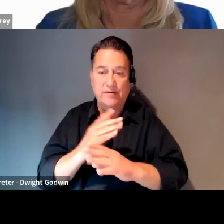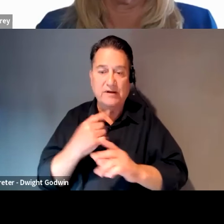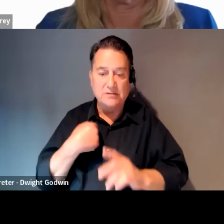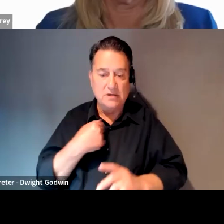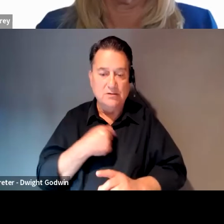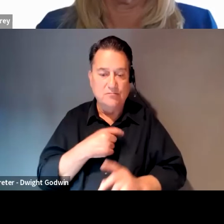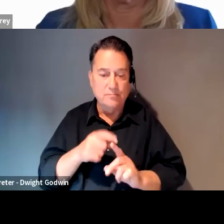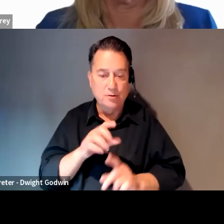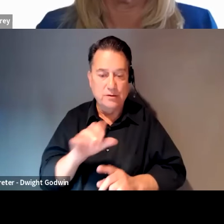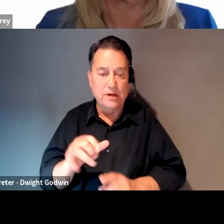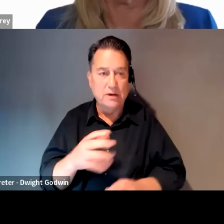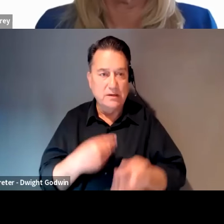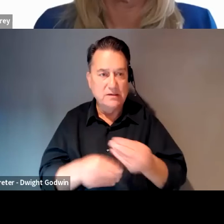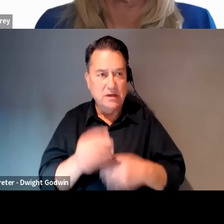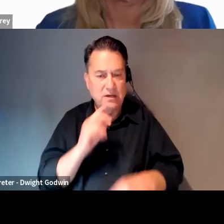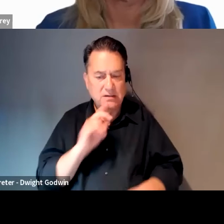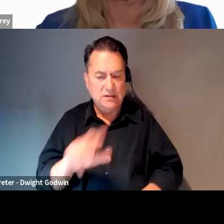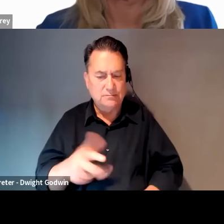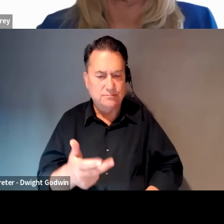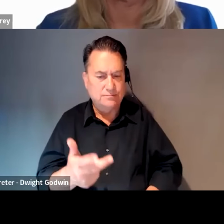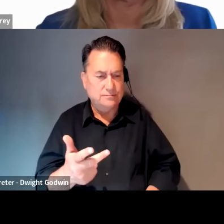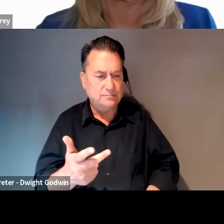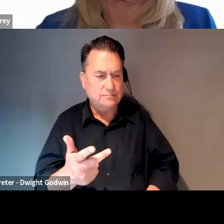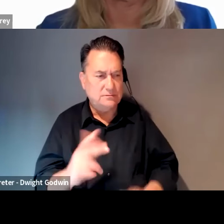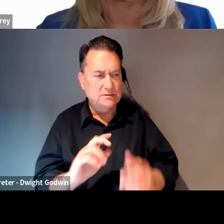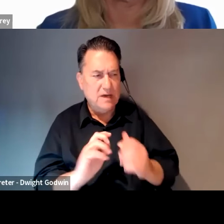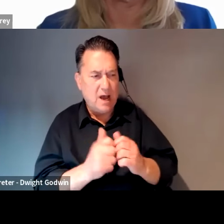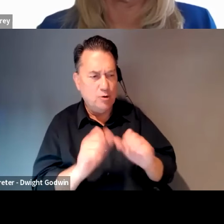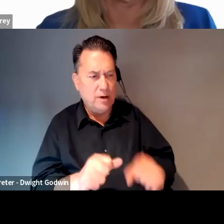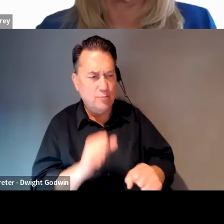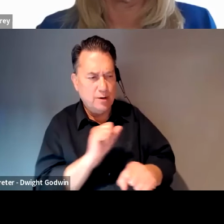instead flipping it and saying, "how could we work to modify this policy